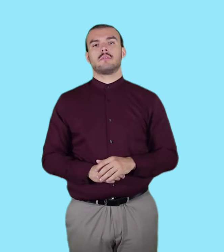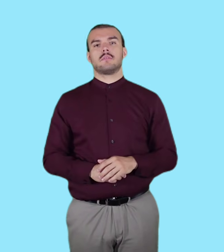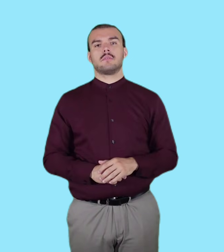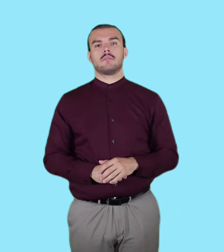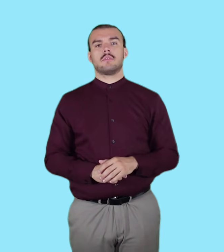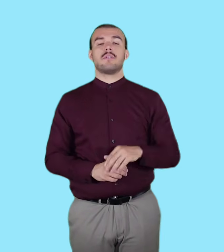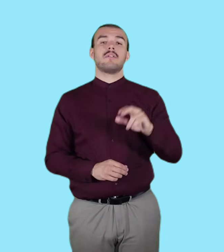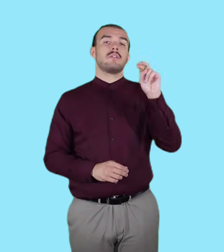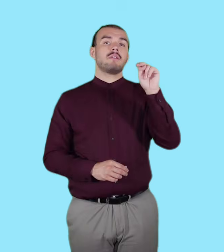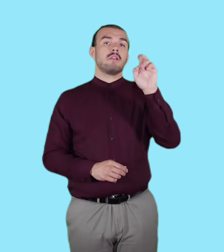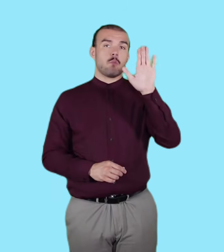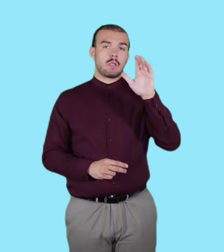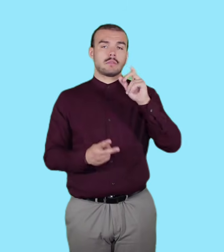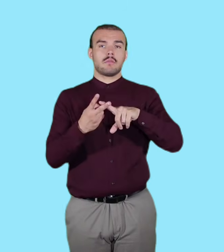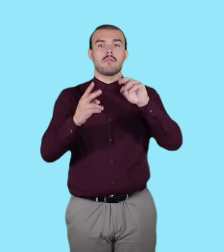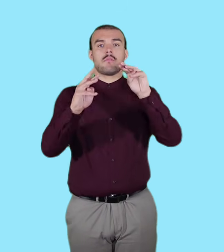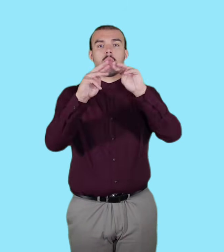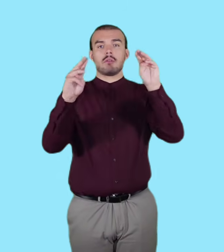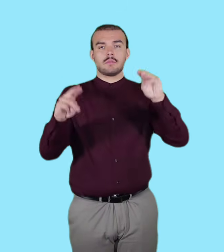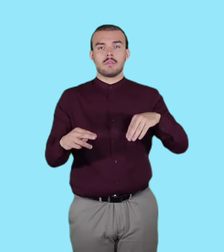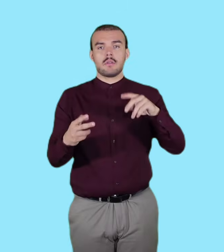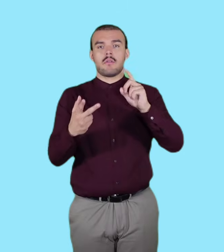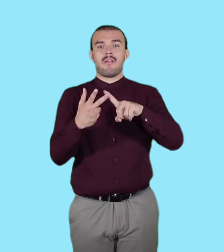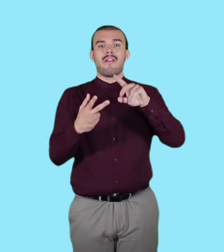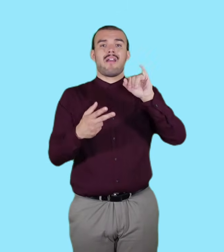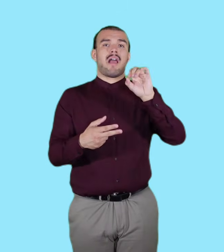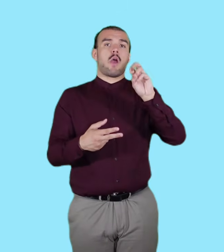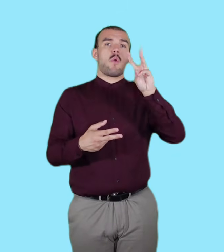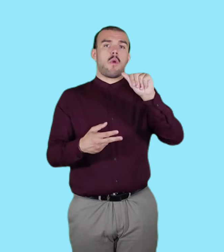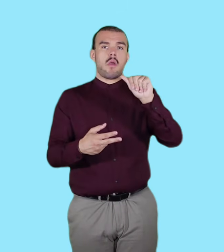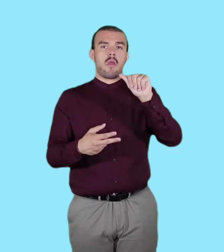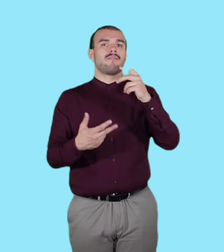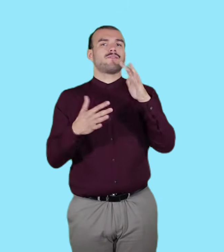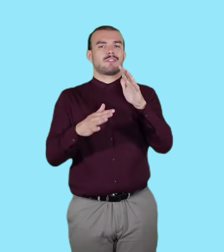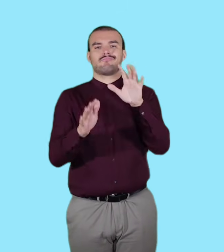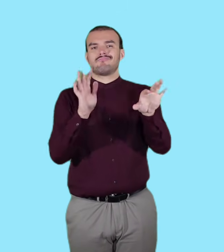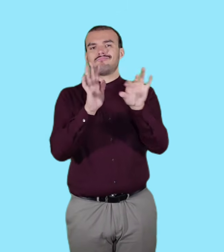Nebraska, Montana, and Iowa have chosen to do so earlier.